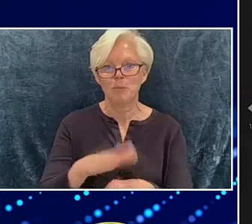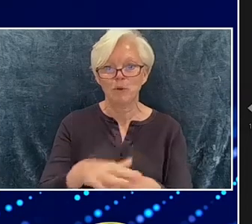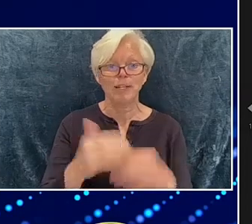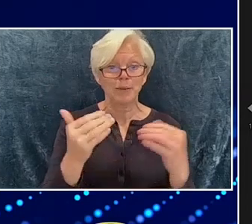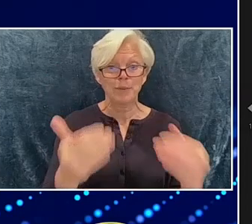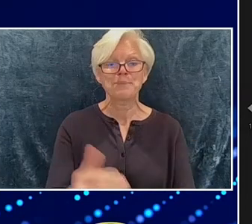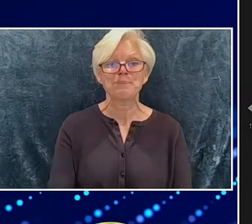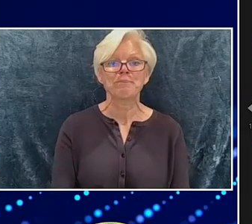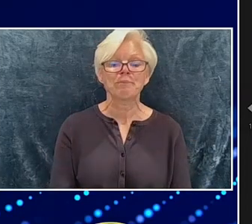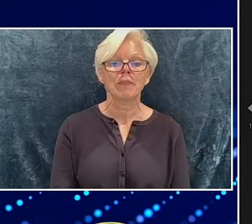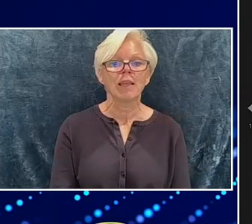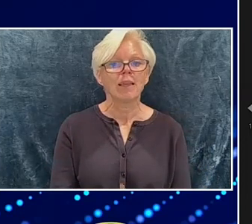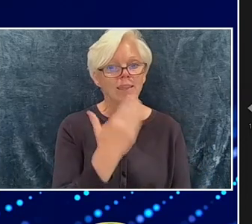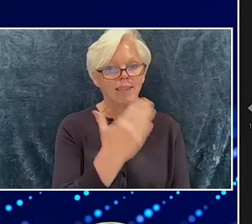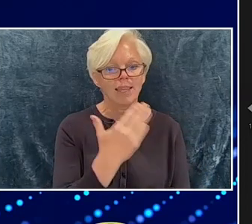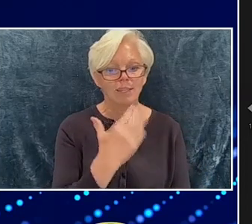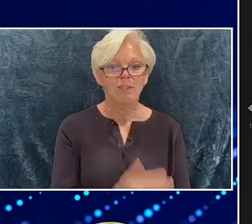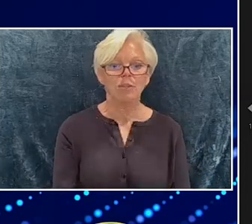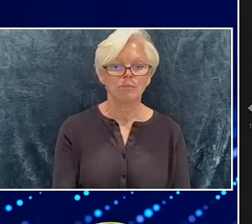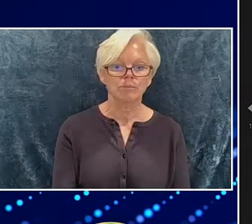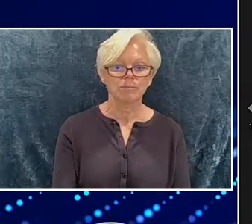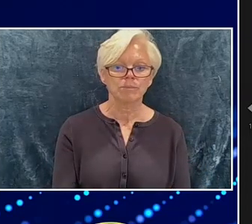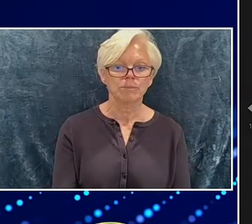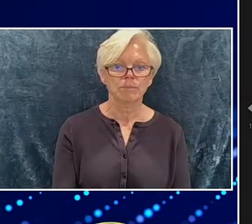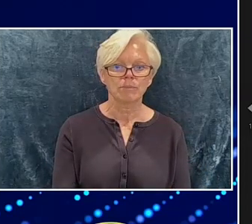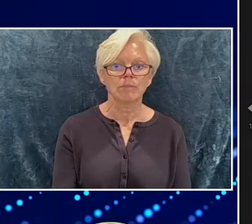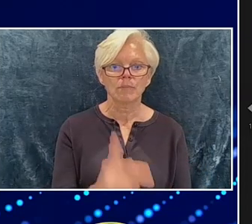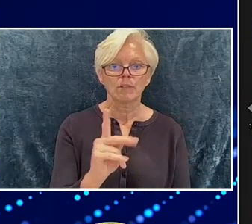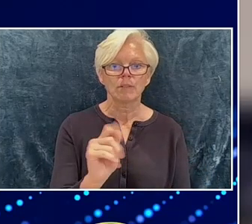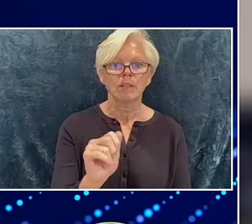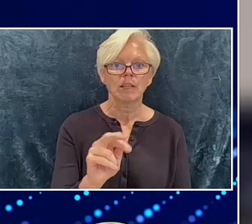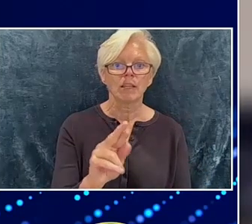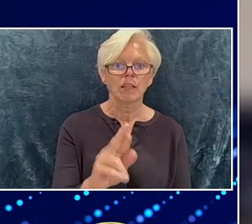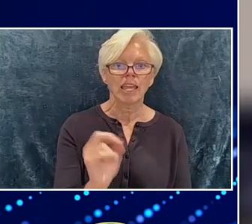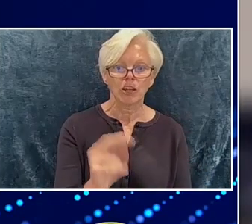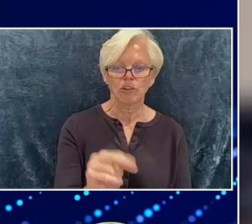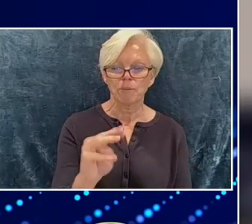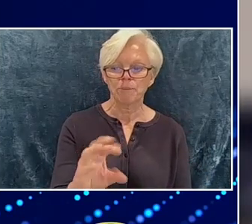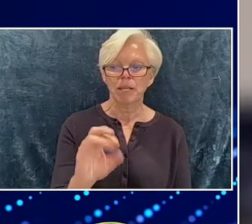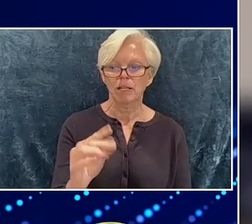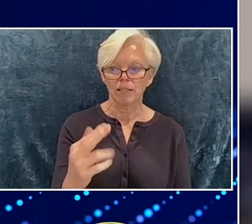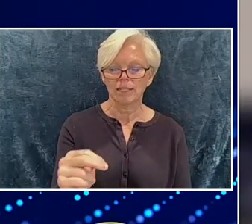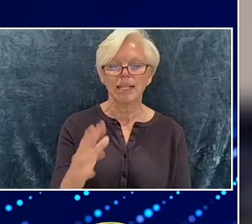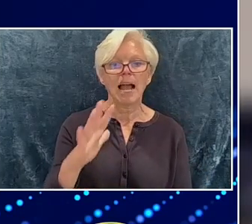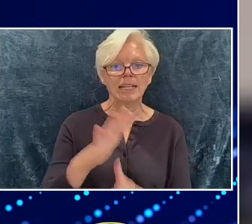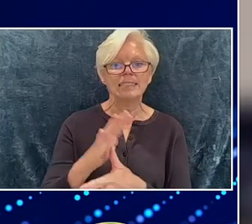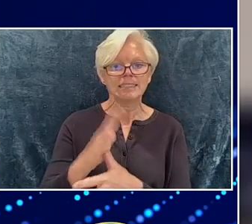Alright. Thank you. My name is Karen McClellan. I'm a senior lecturer at Purdue University